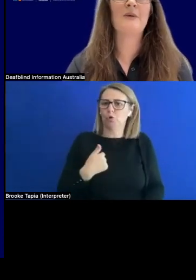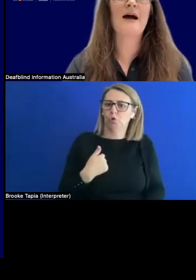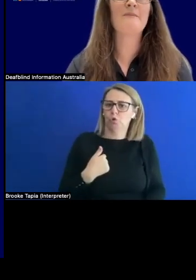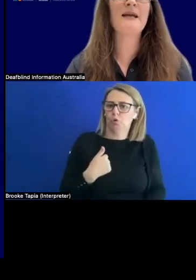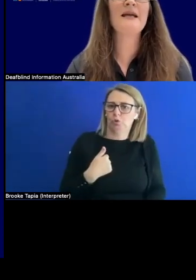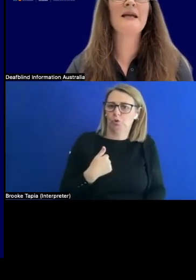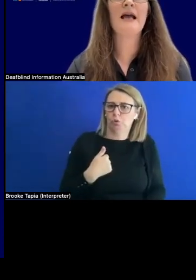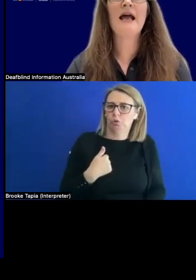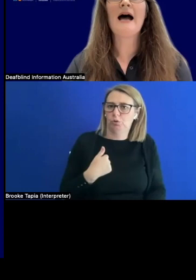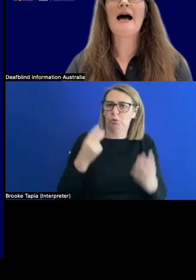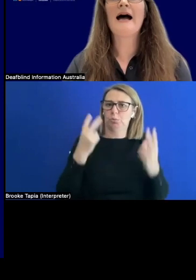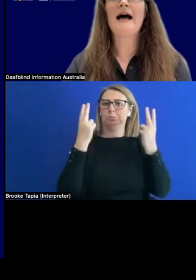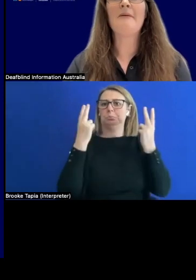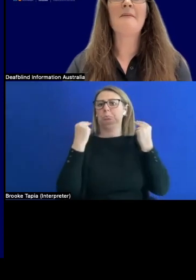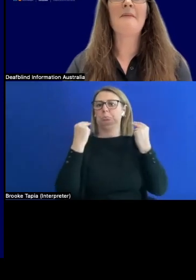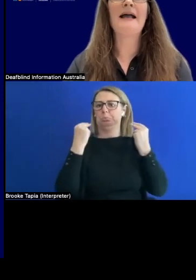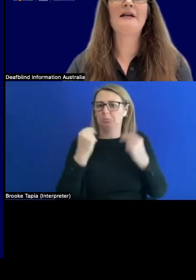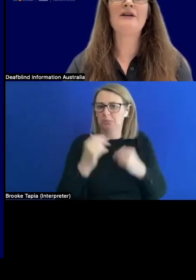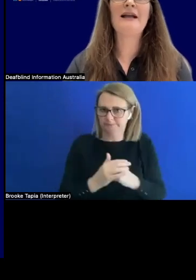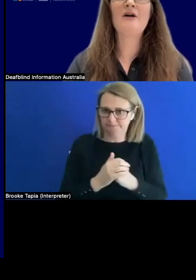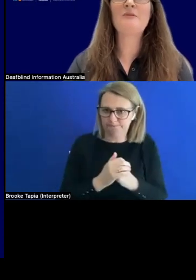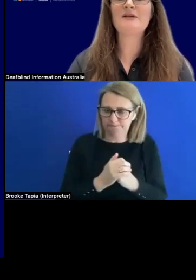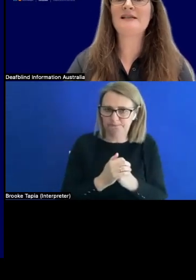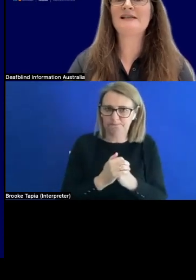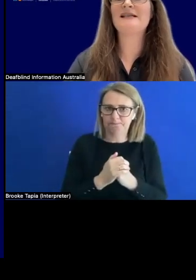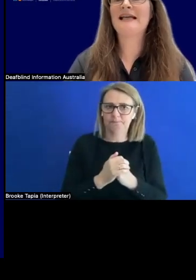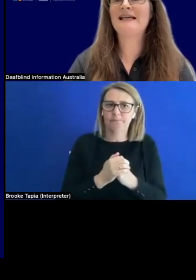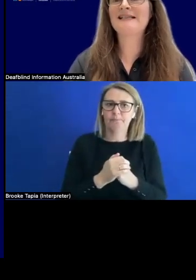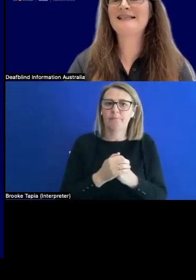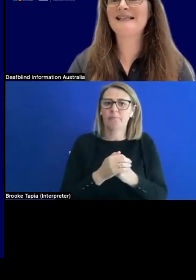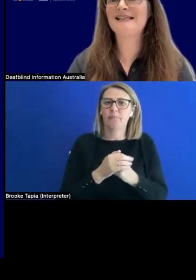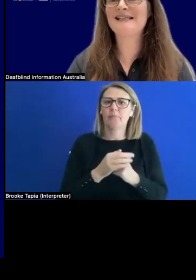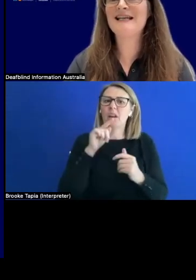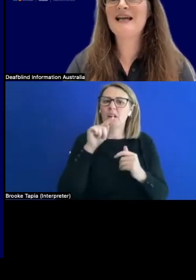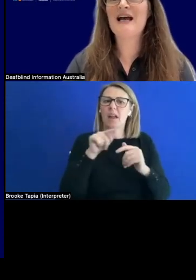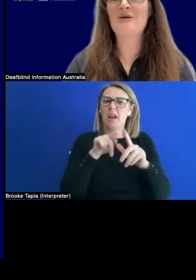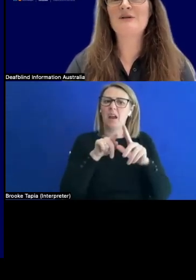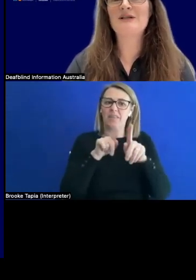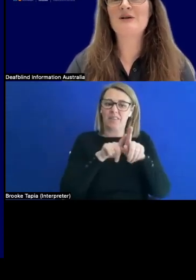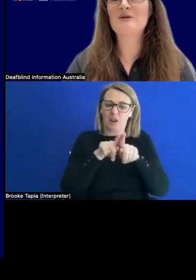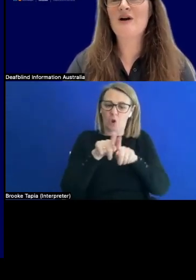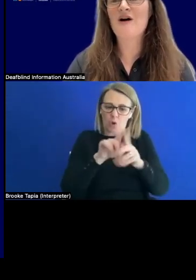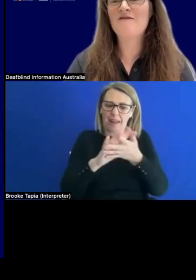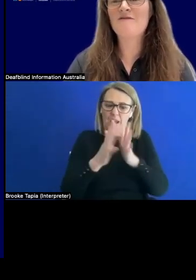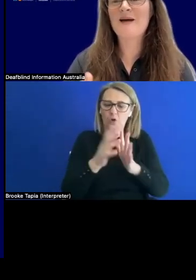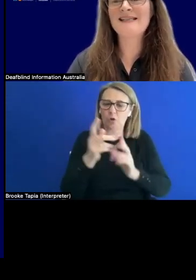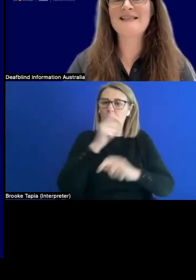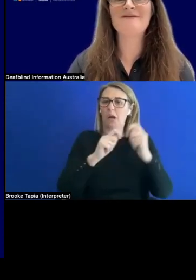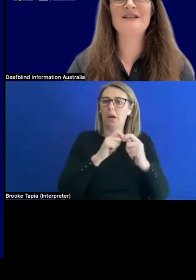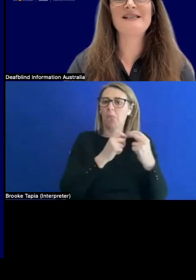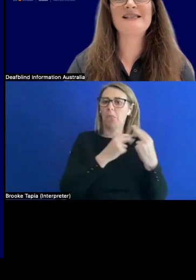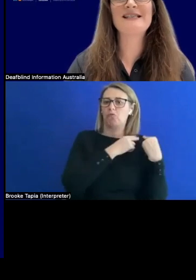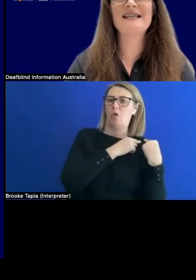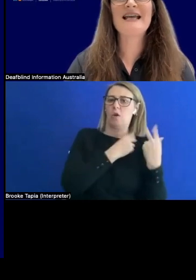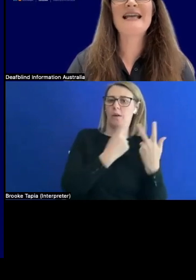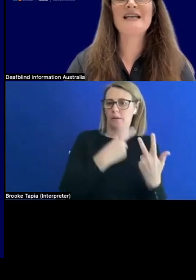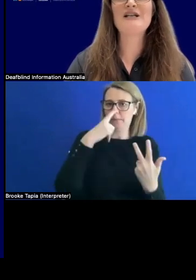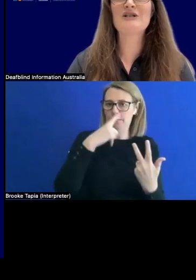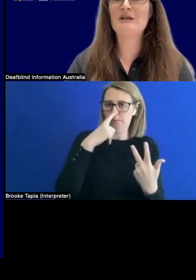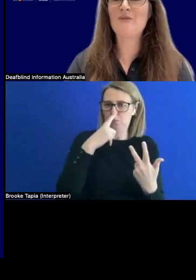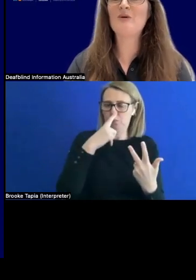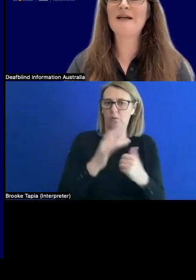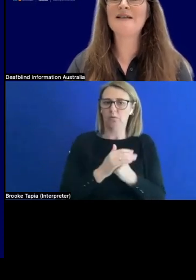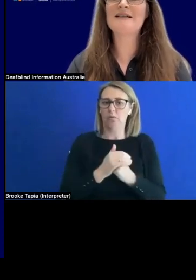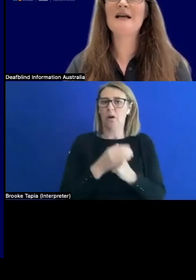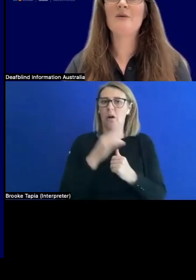around me”, and learned helplessness is, I guess is, a result of passiveness, getting to the point